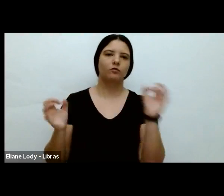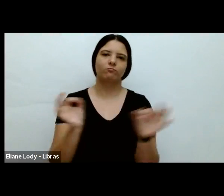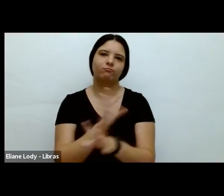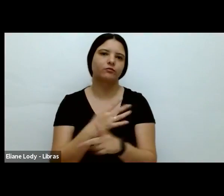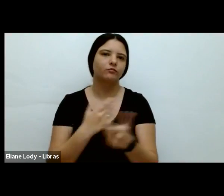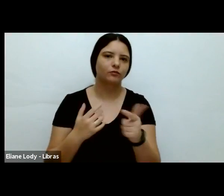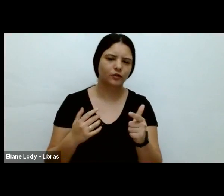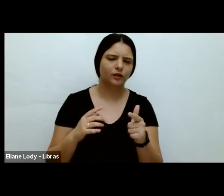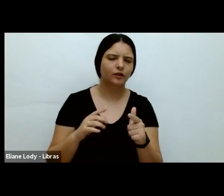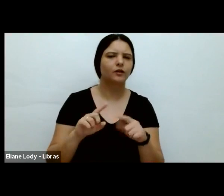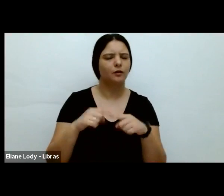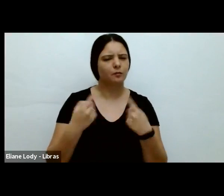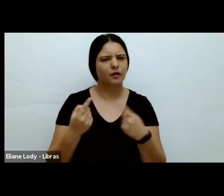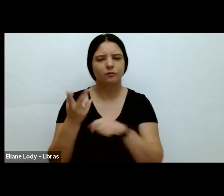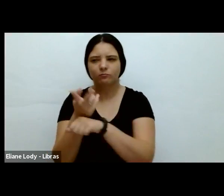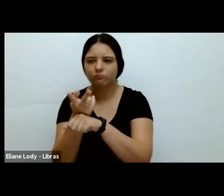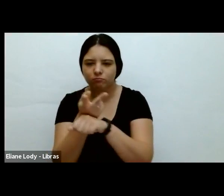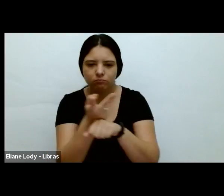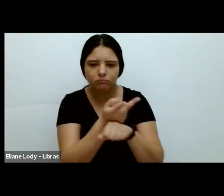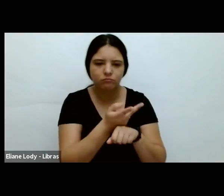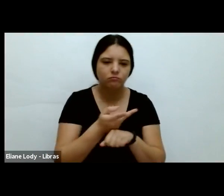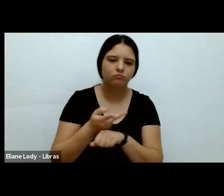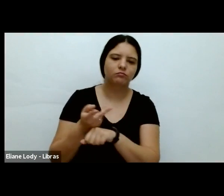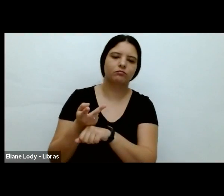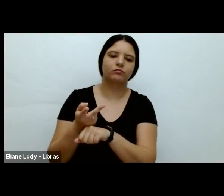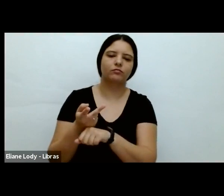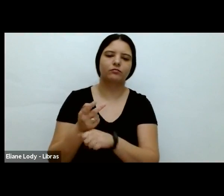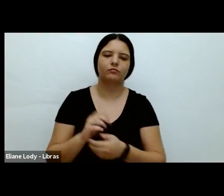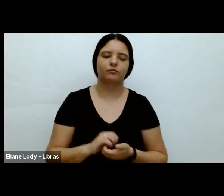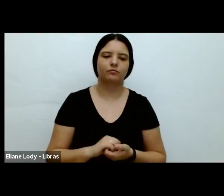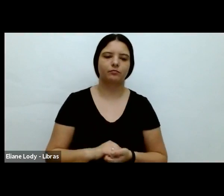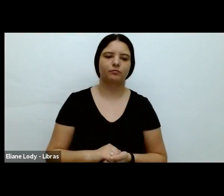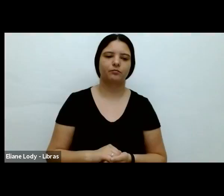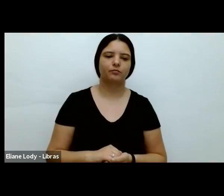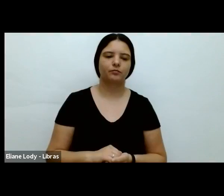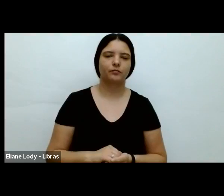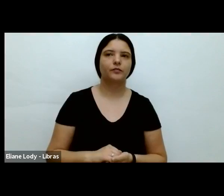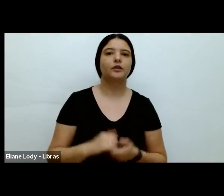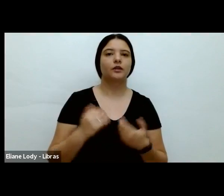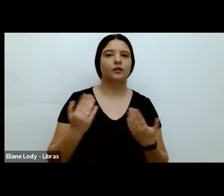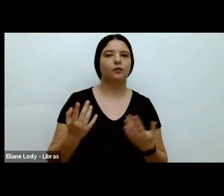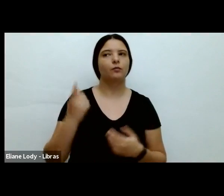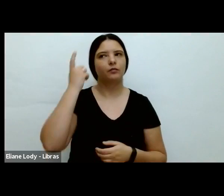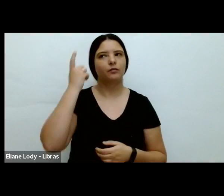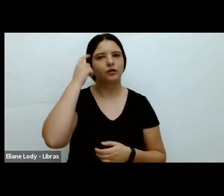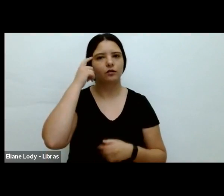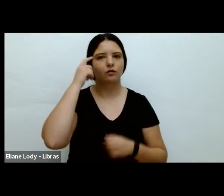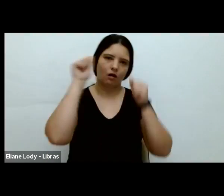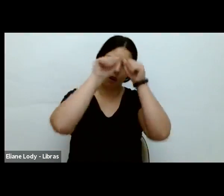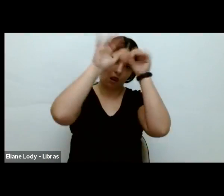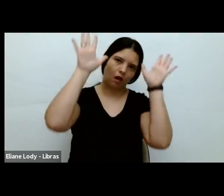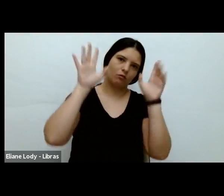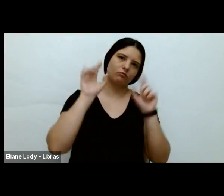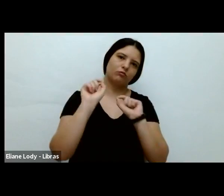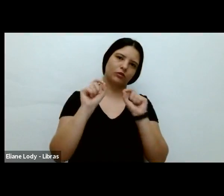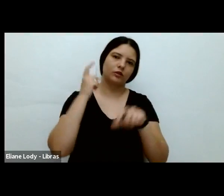do it. Complete do eat complimentary. ry all the historical dB all the historical data will develop K.